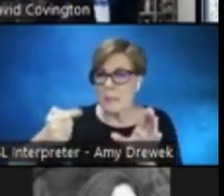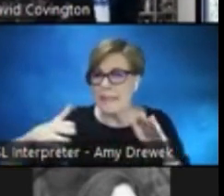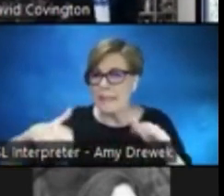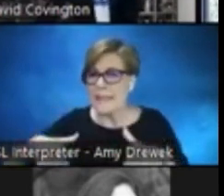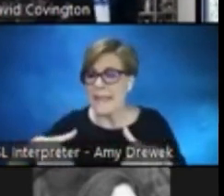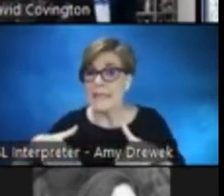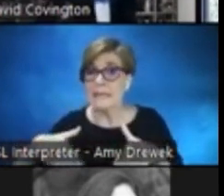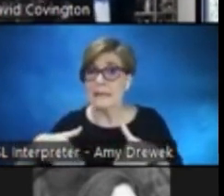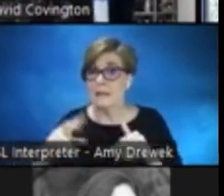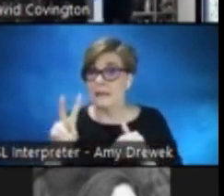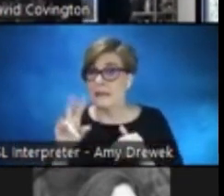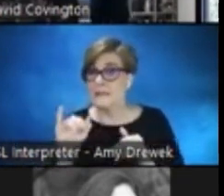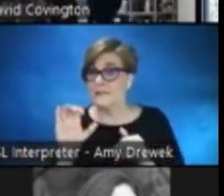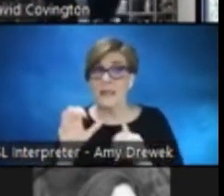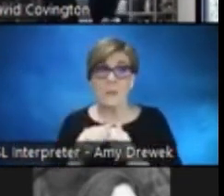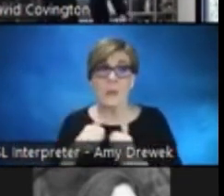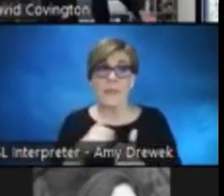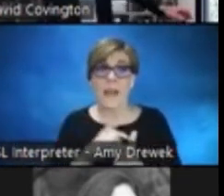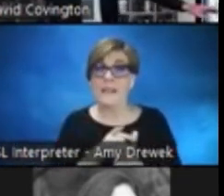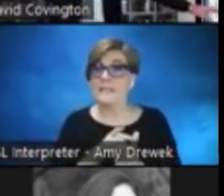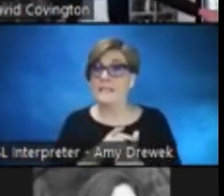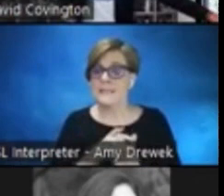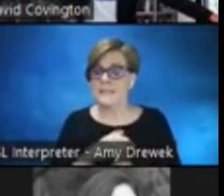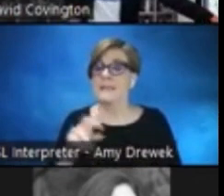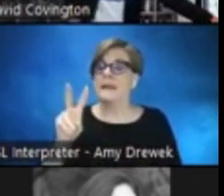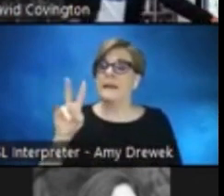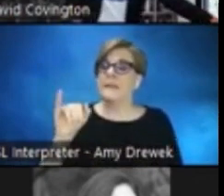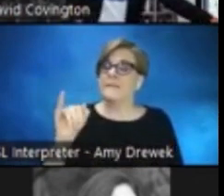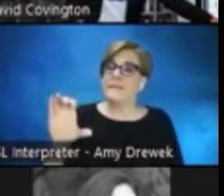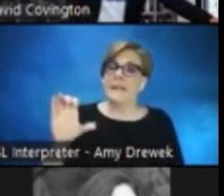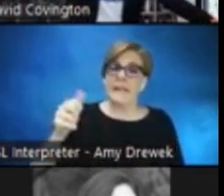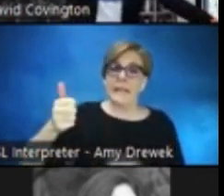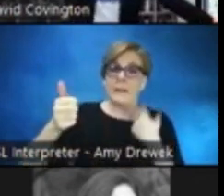VIC WAS THE COMMISSIONER OF MENTAL HEALTH IN NORTH